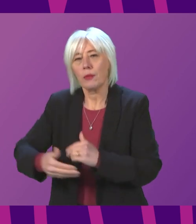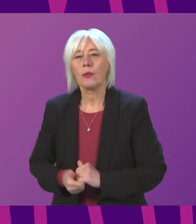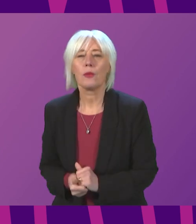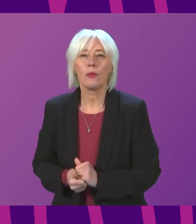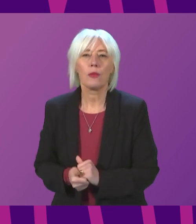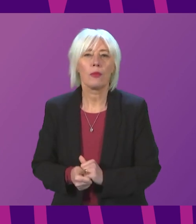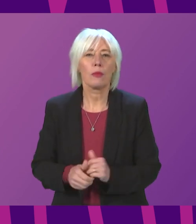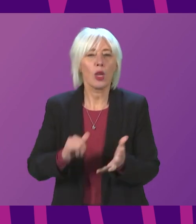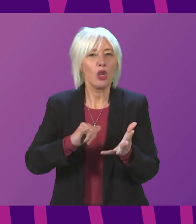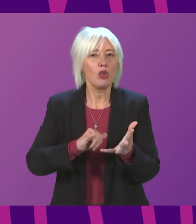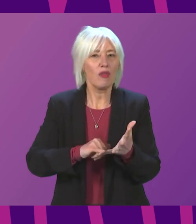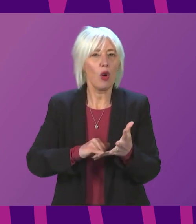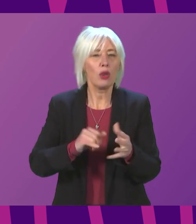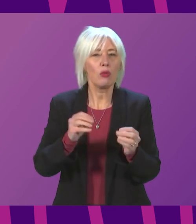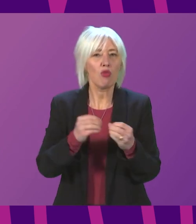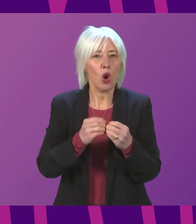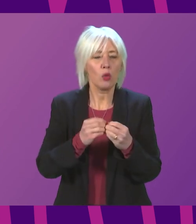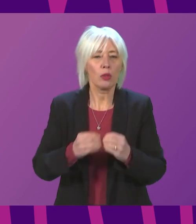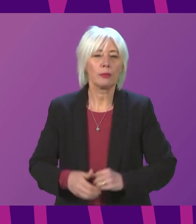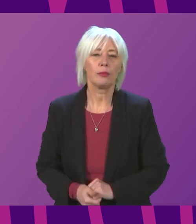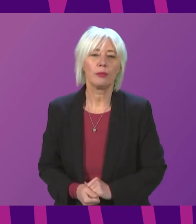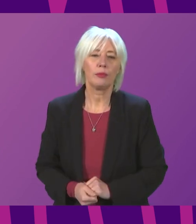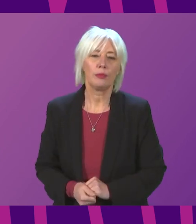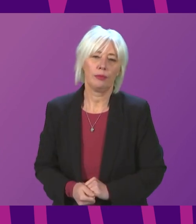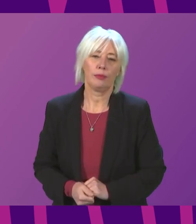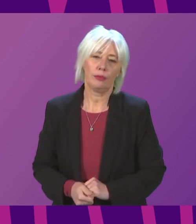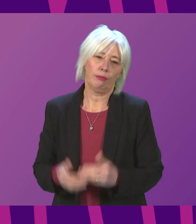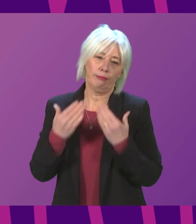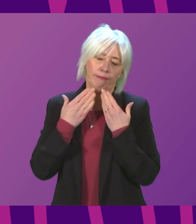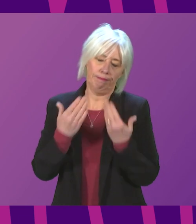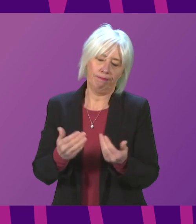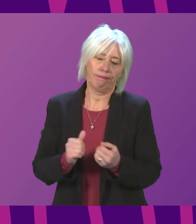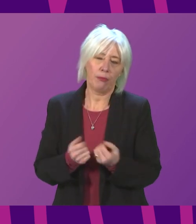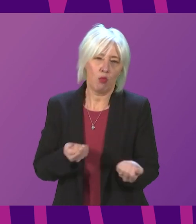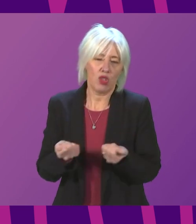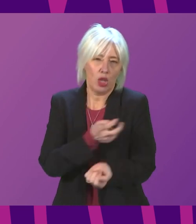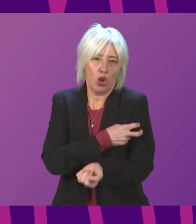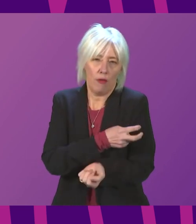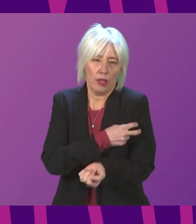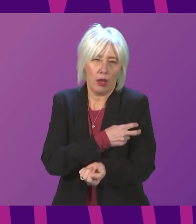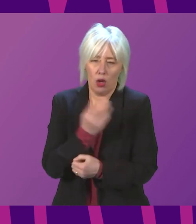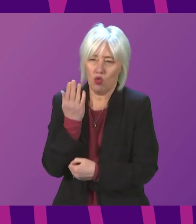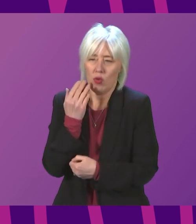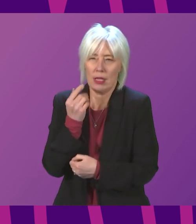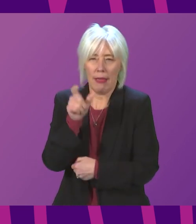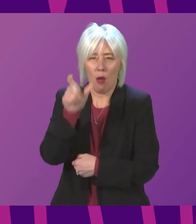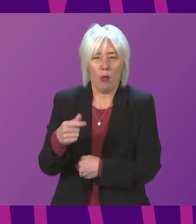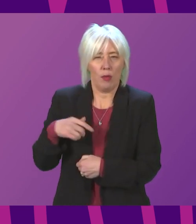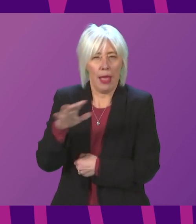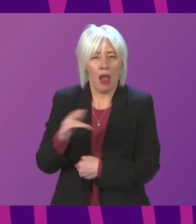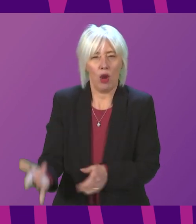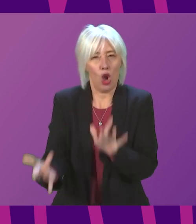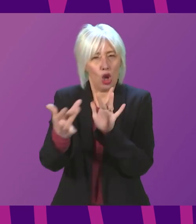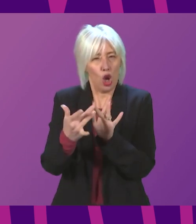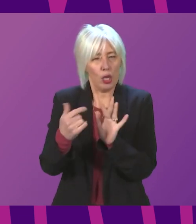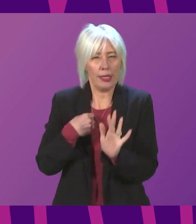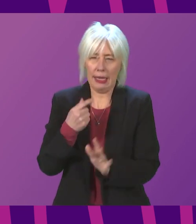I have recently been contacted by a constituent who is concerned about the social care that